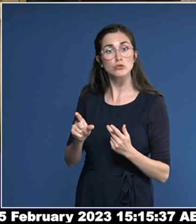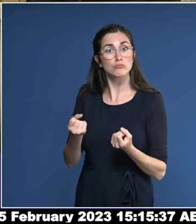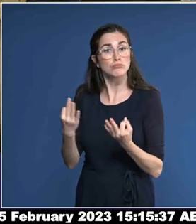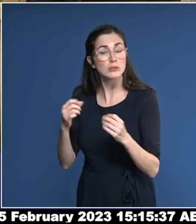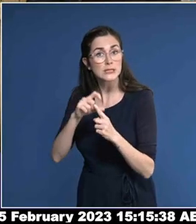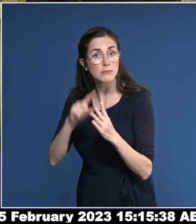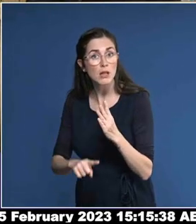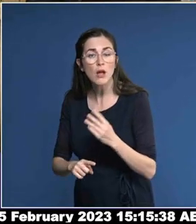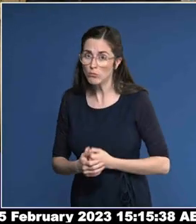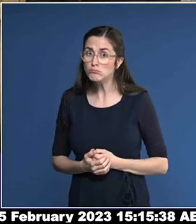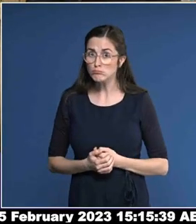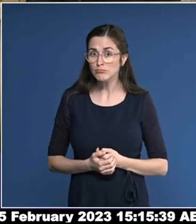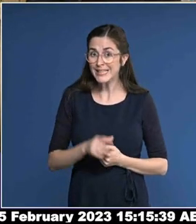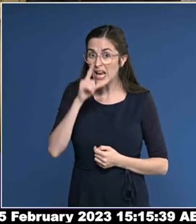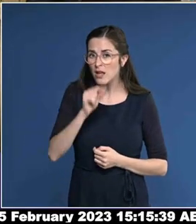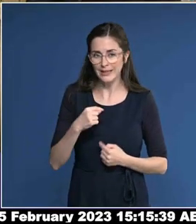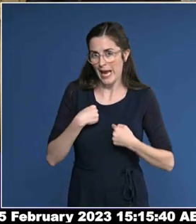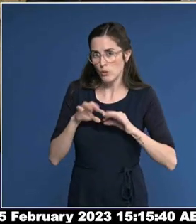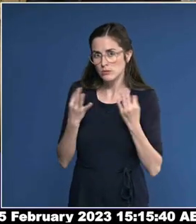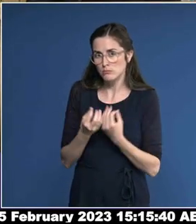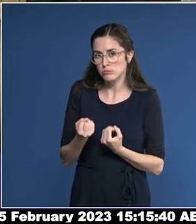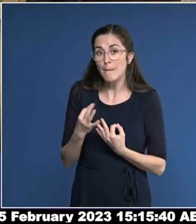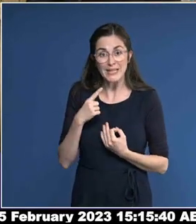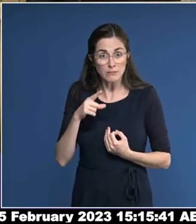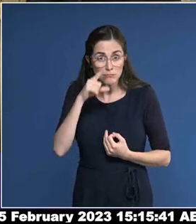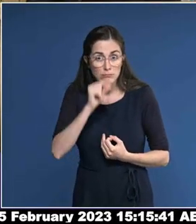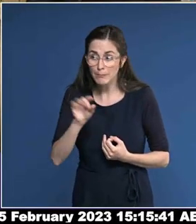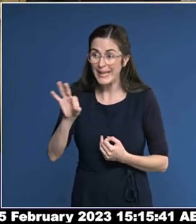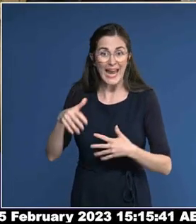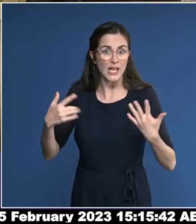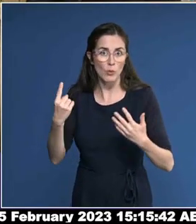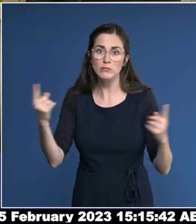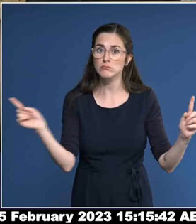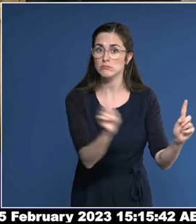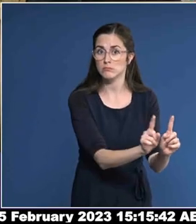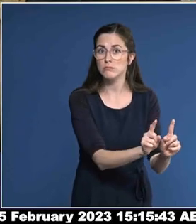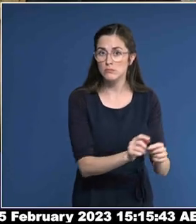Absolutely. COMMISSIONER BENNETT: And how does - what protections do you put in then to